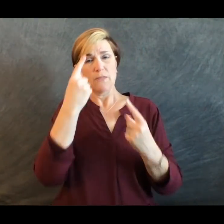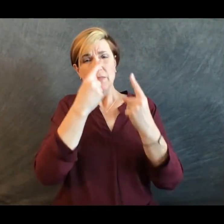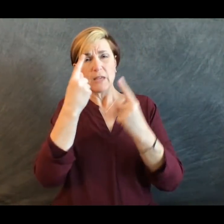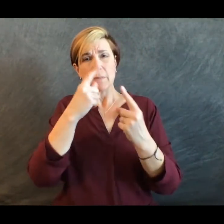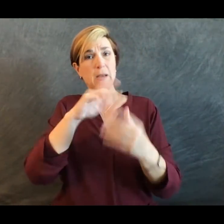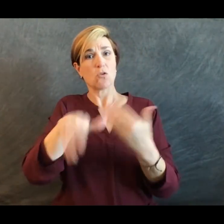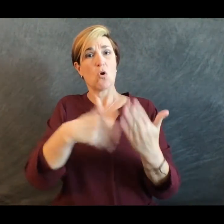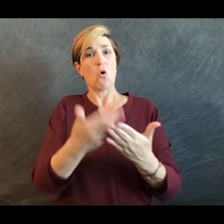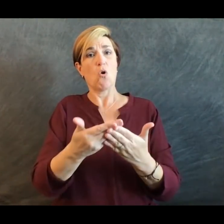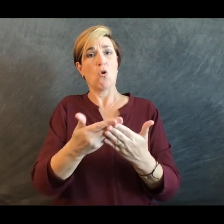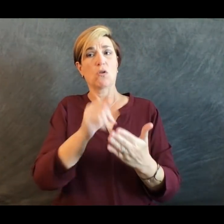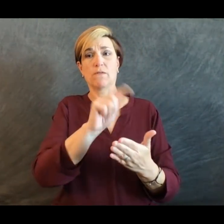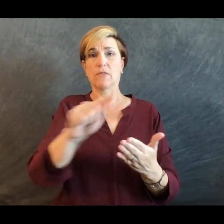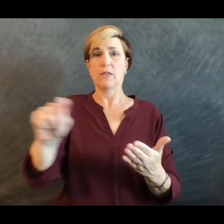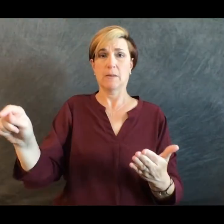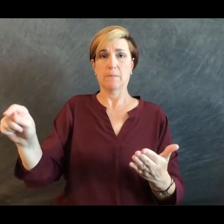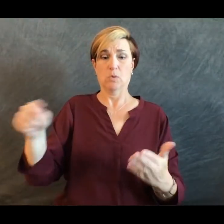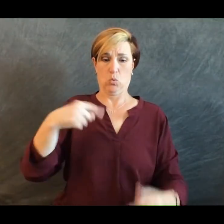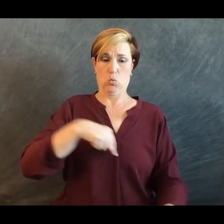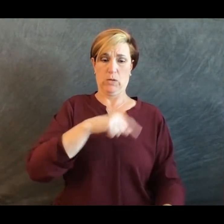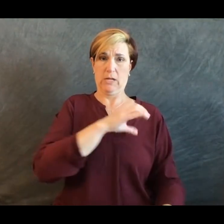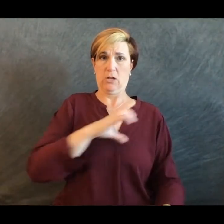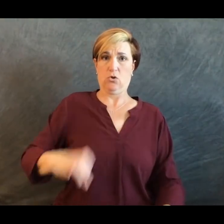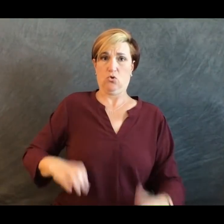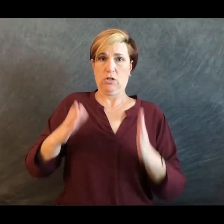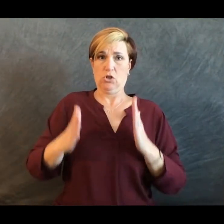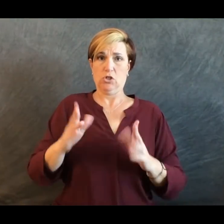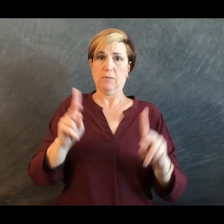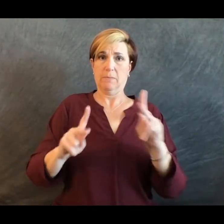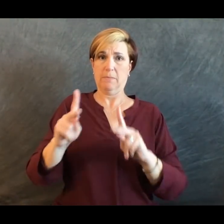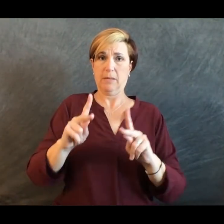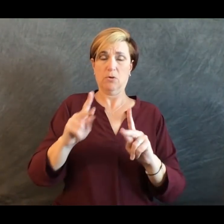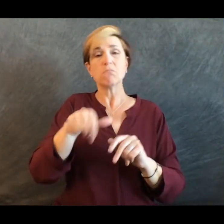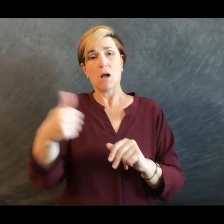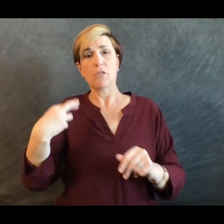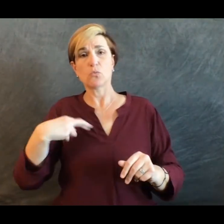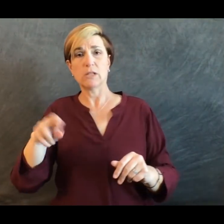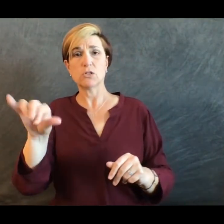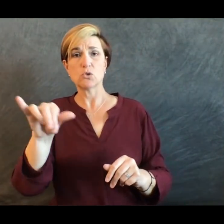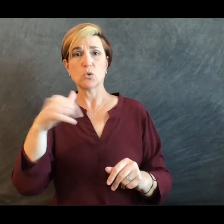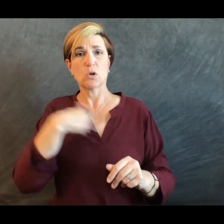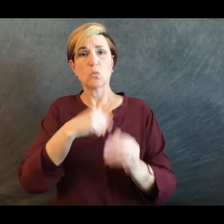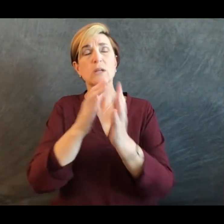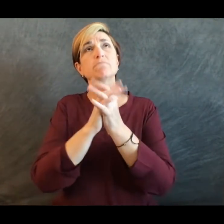prayers but as you just heard from dr. Burks and from the experts it's also a